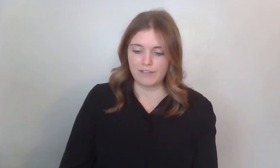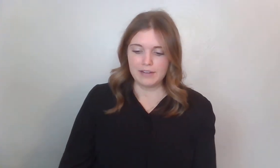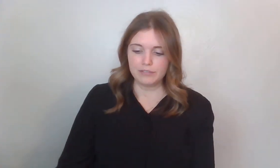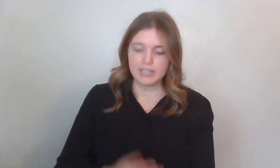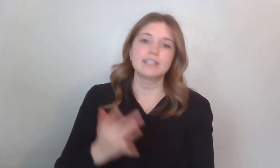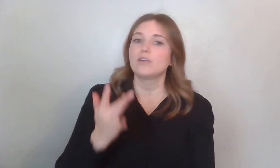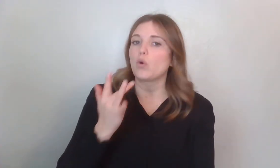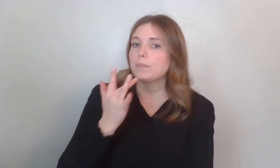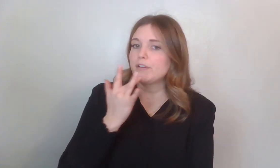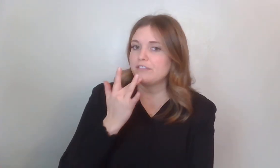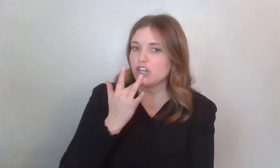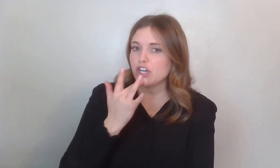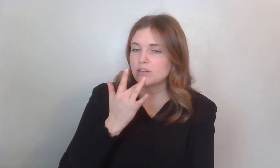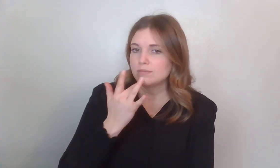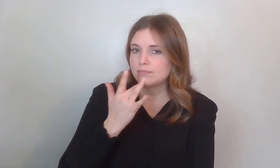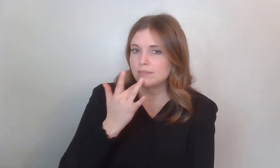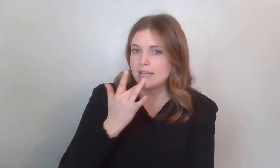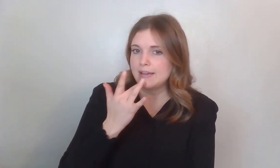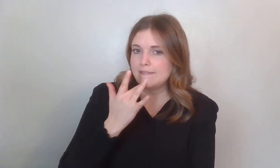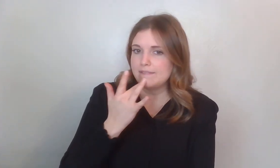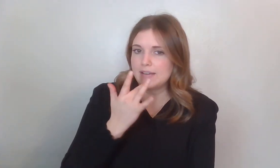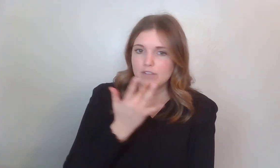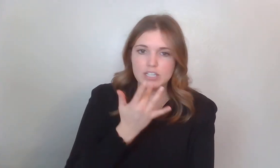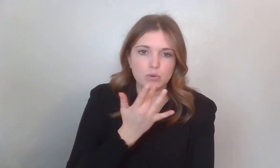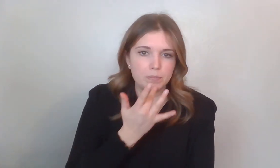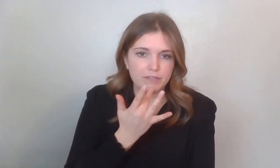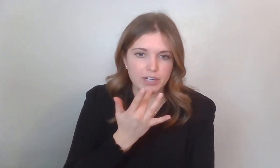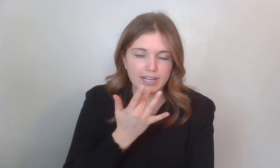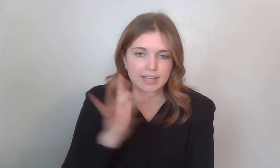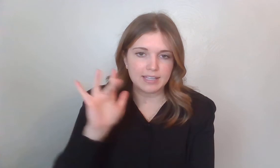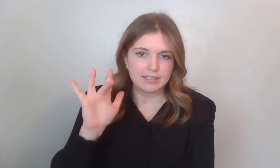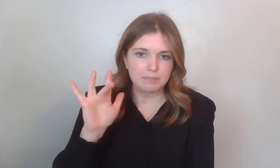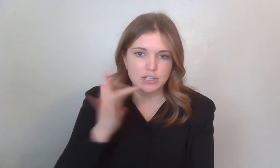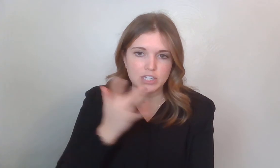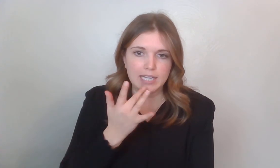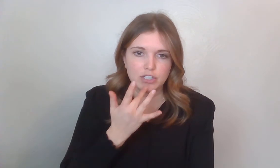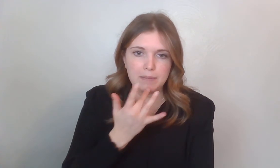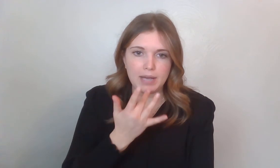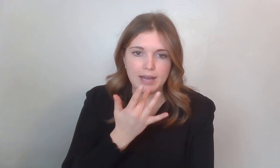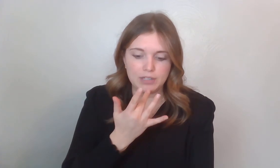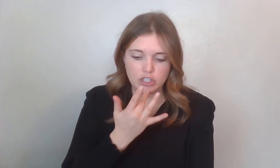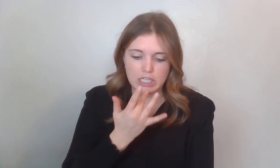FAVORITE or PREFER Again, magic eight shape on the chin.